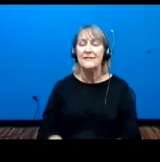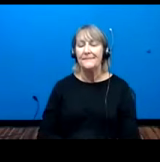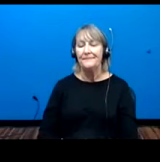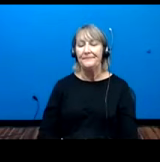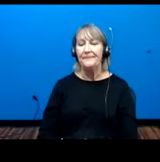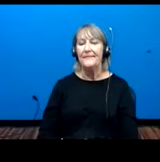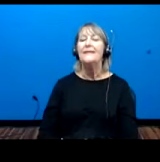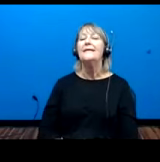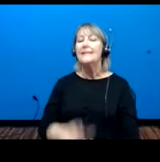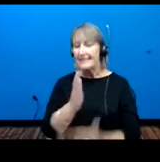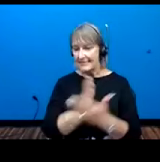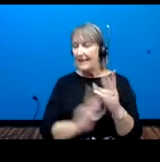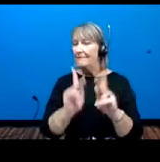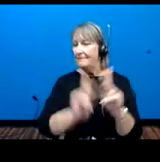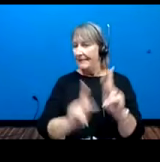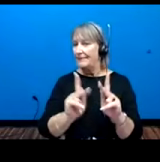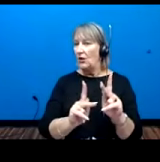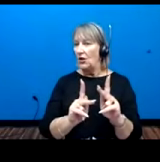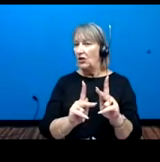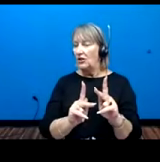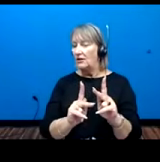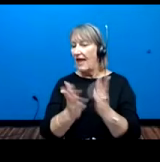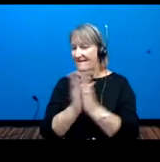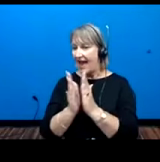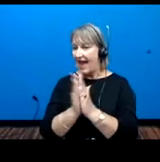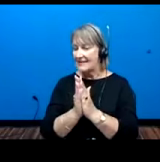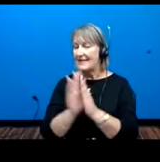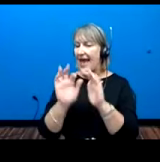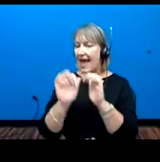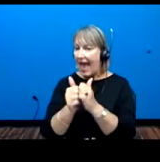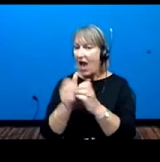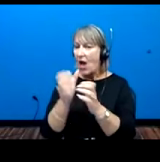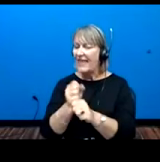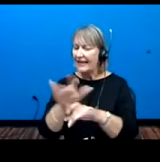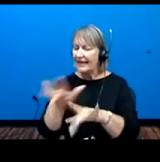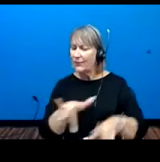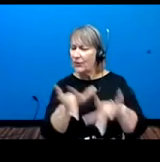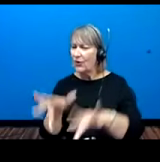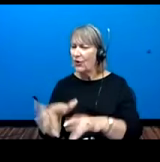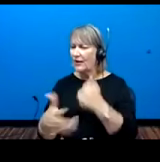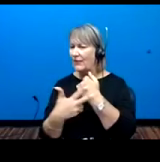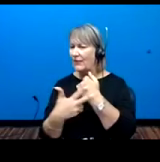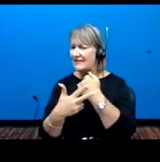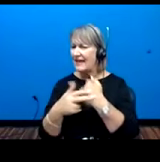People would like access, or nobody can get access to the recording and then also to the PowerPoint.